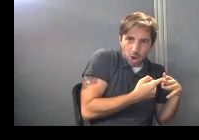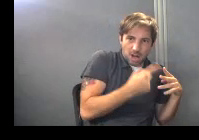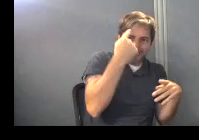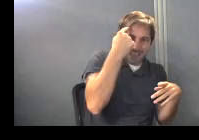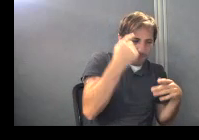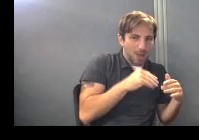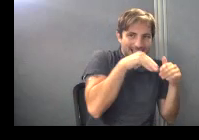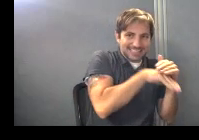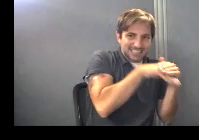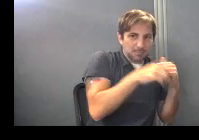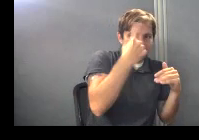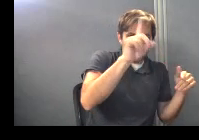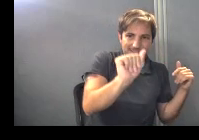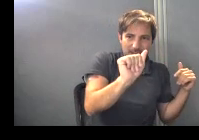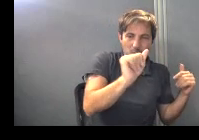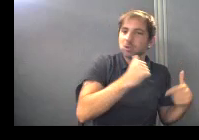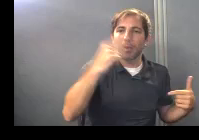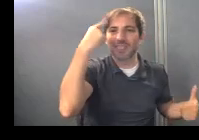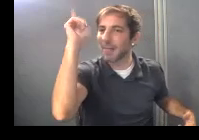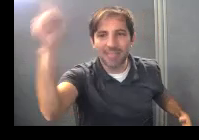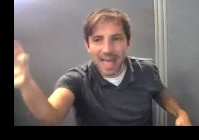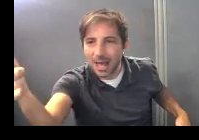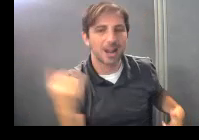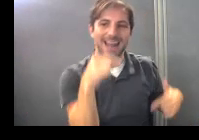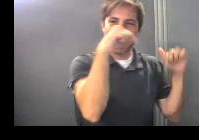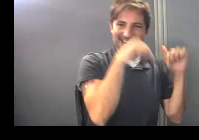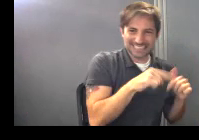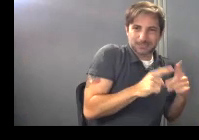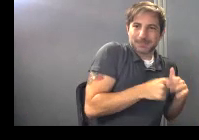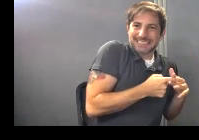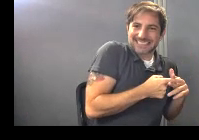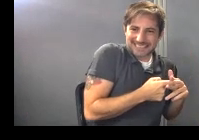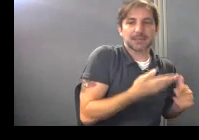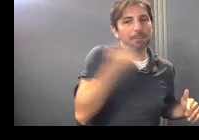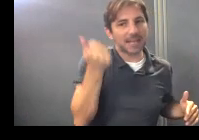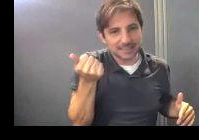SOMETHING TO ADD LATER. INCLUDE PEOPLE WITH DISABILITIES ON YOUR STAFF